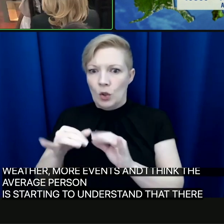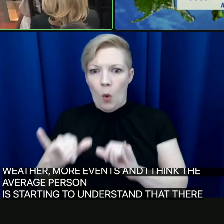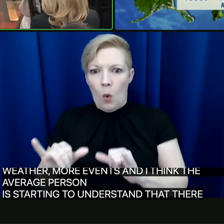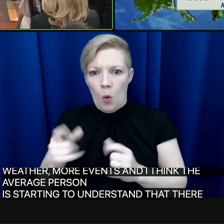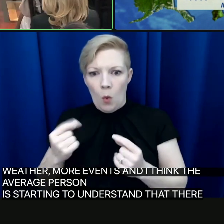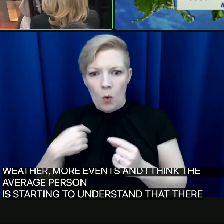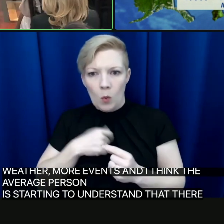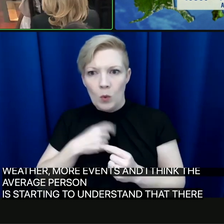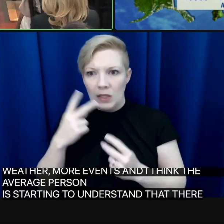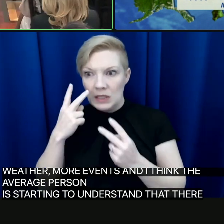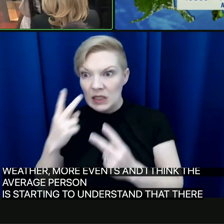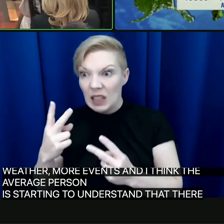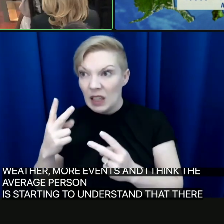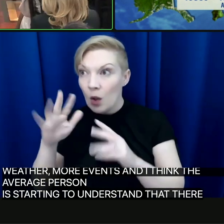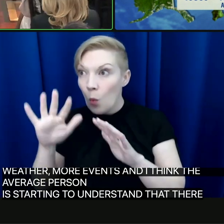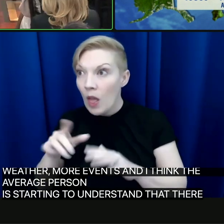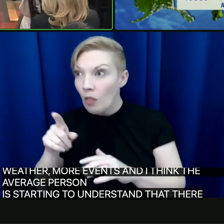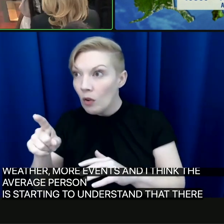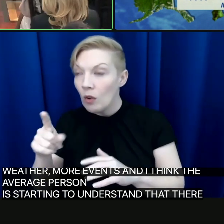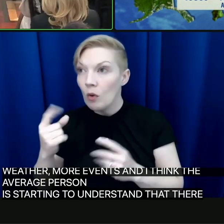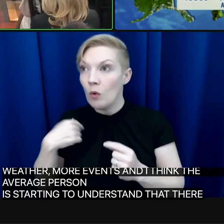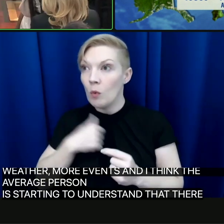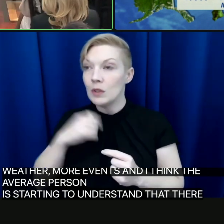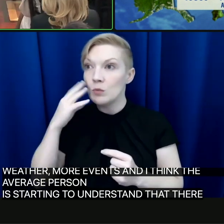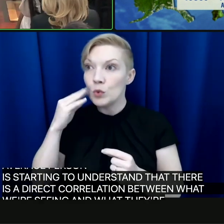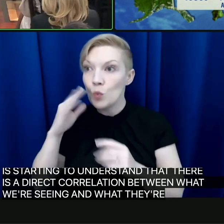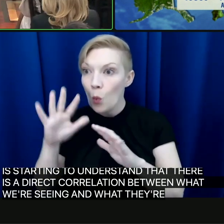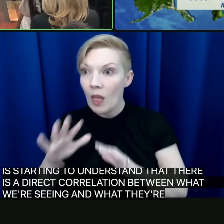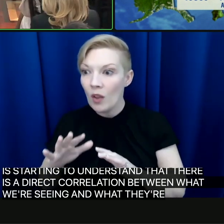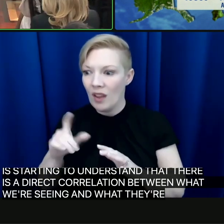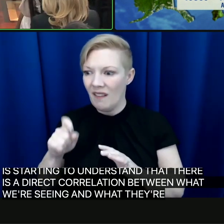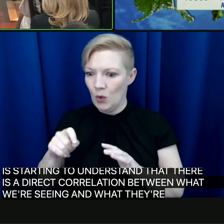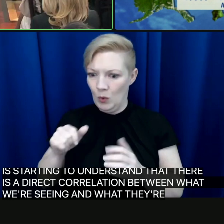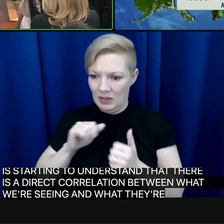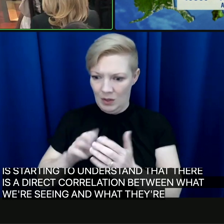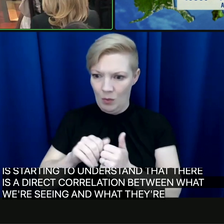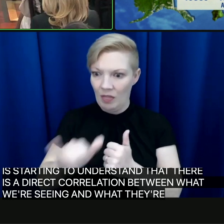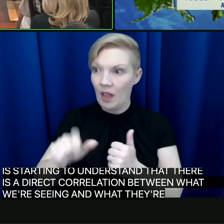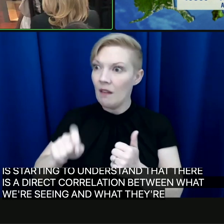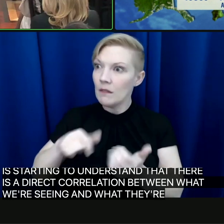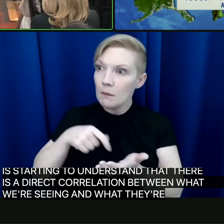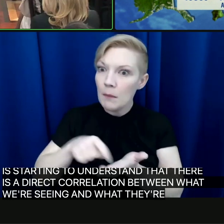and what they're seeing and feeling and having to deal with and pay for. And the climate connection.